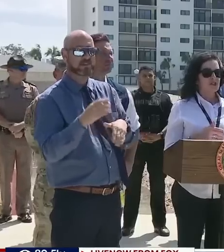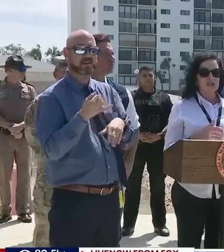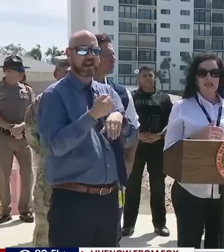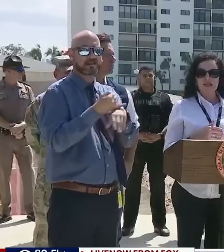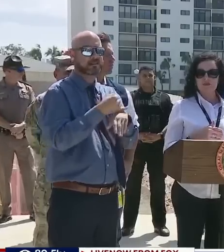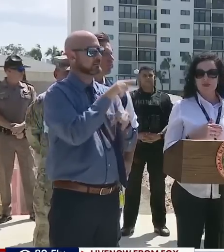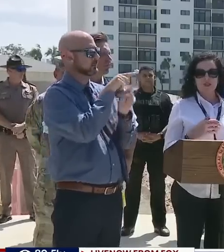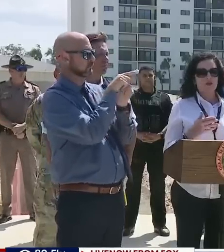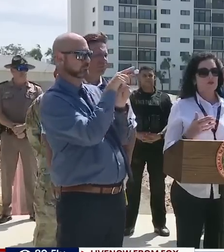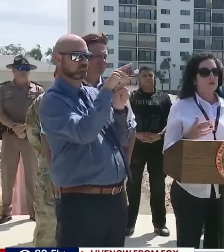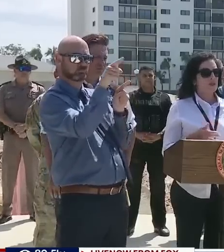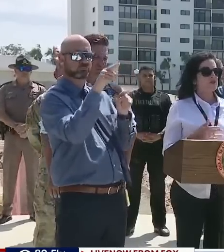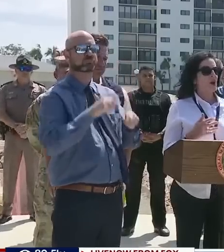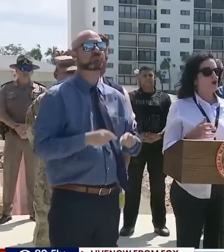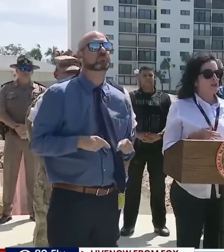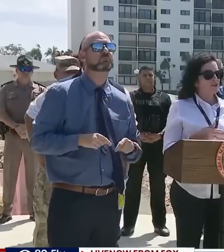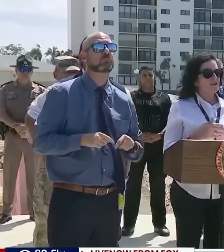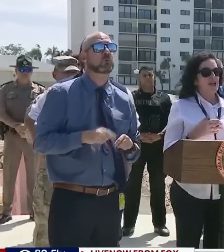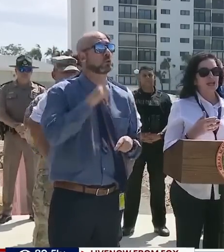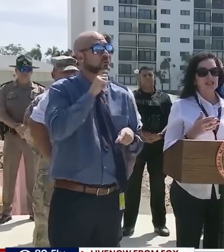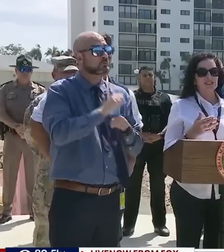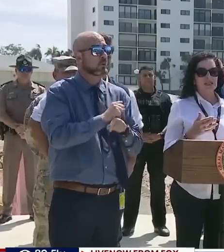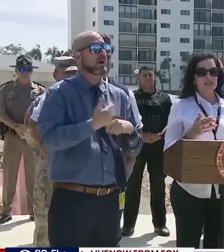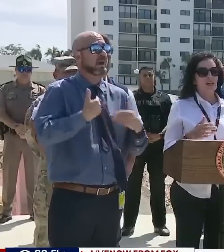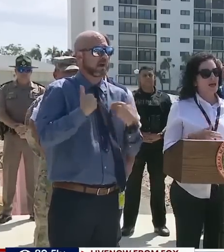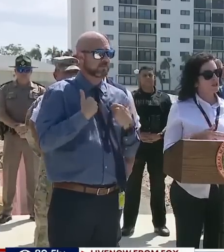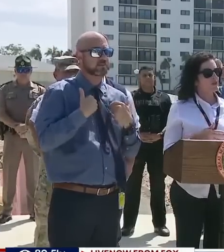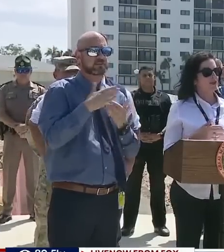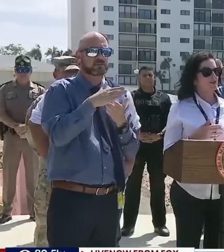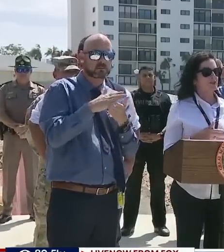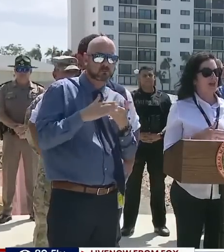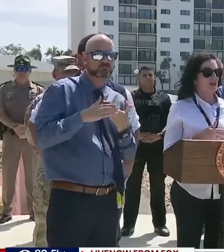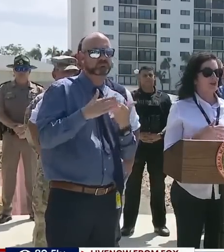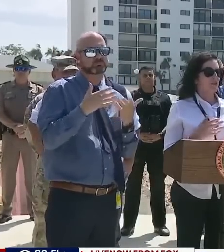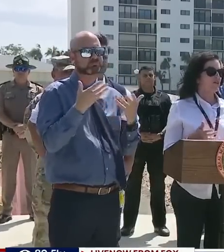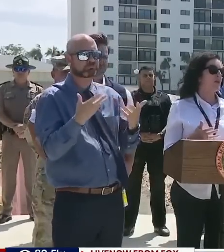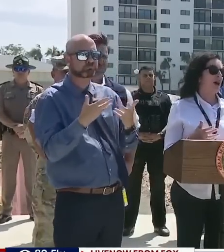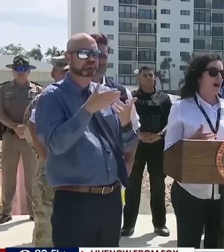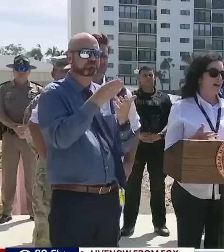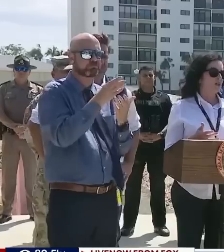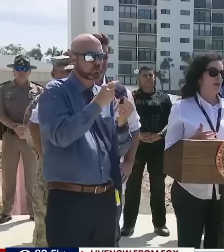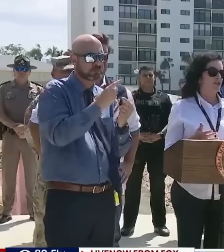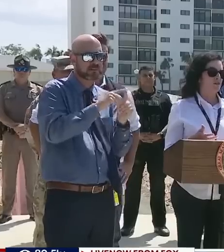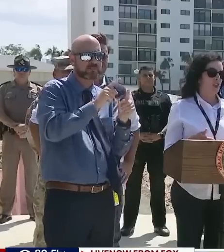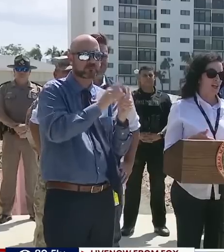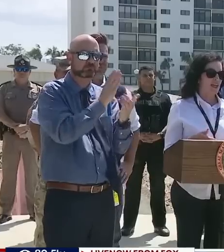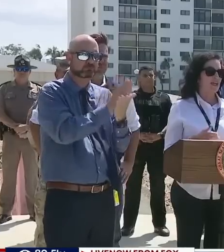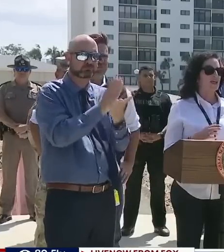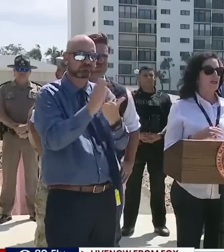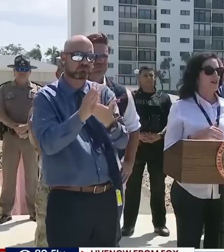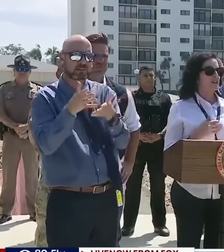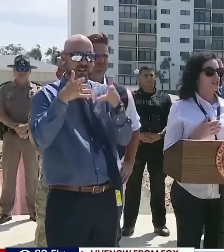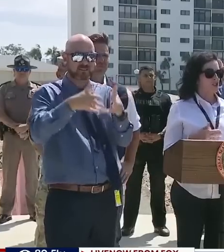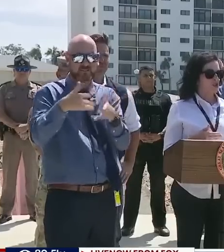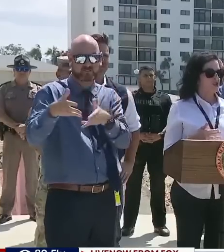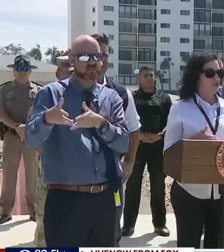flooding. such as parts of here on the Barrier Islands, and there are